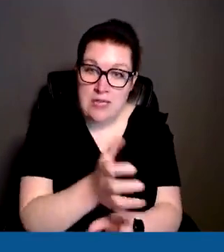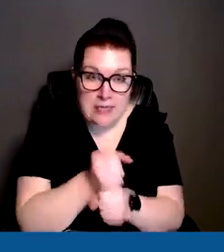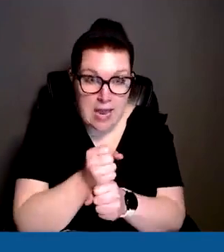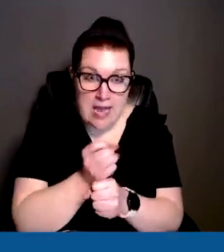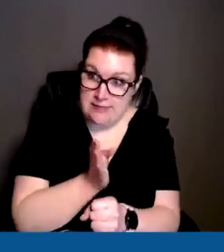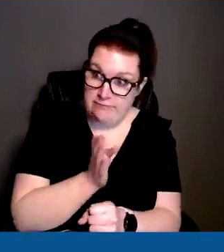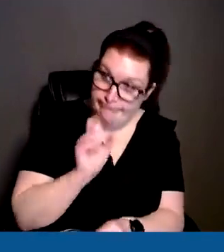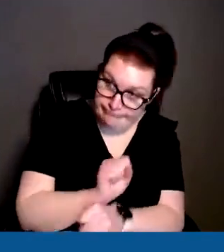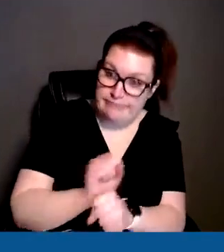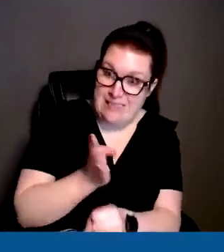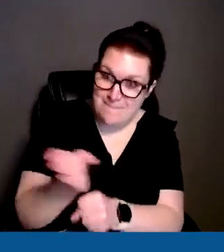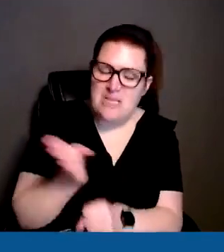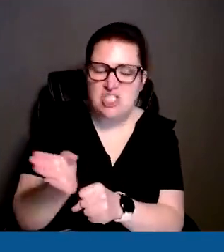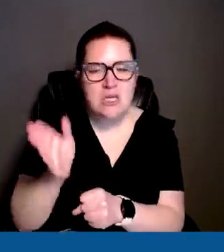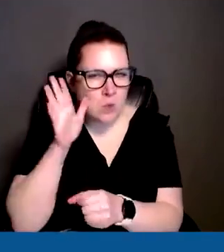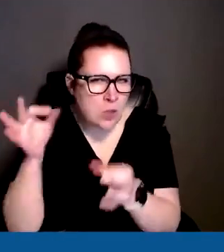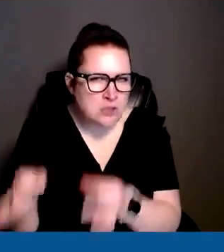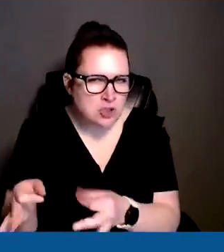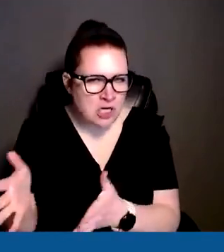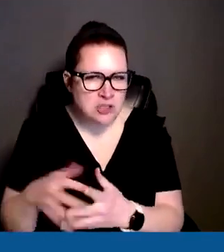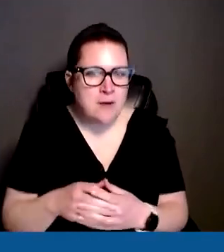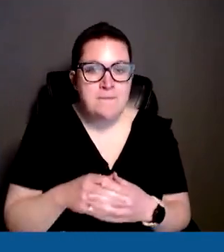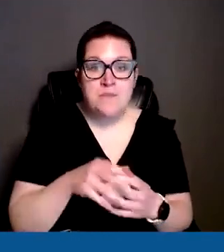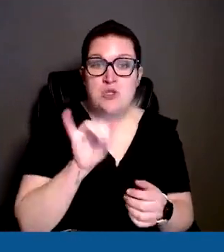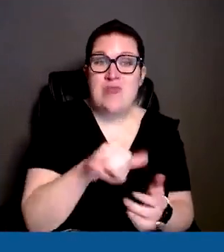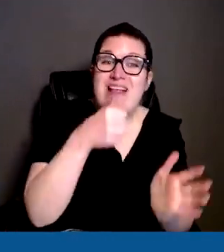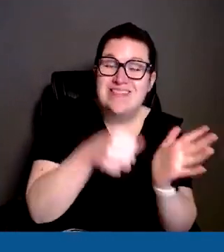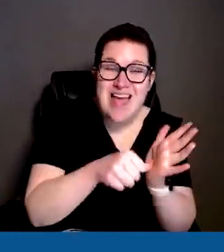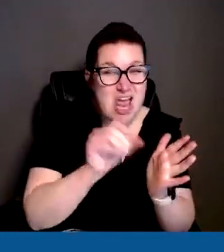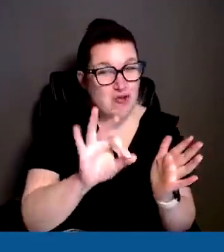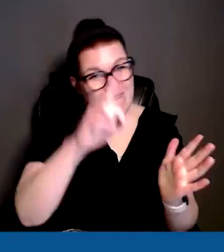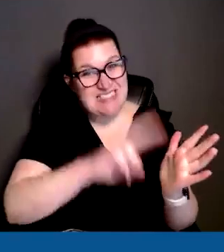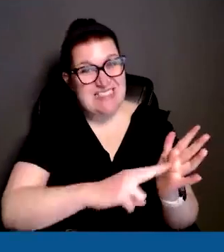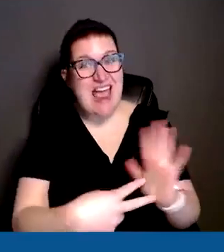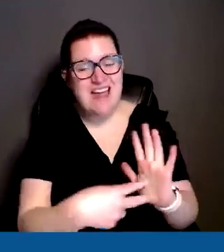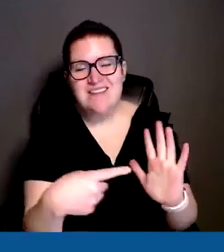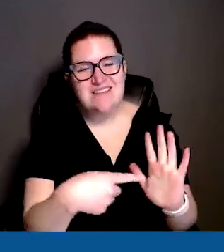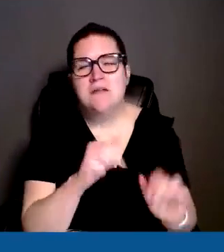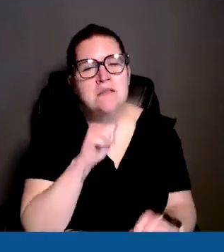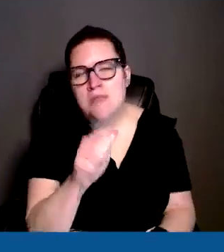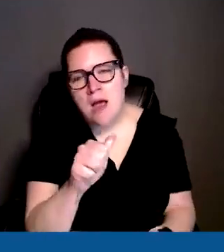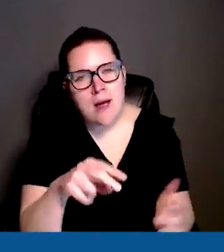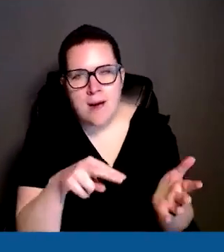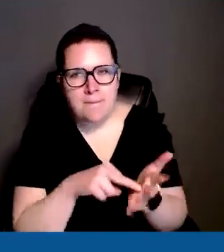So again, the Letter of Intent date of April 15th is not intended to, tell us anything about your solution.